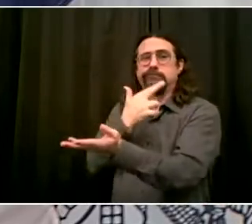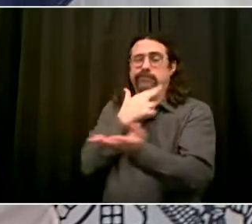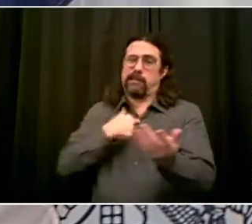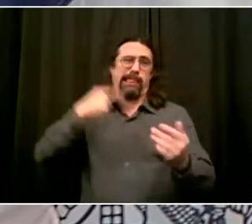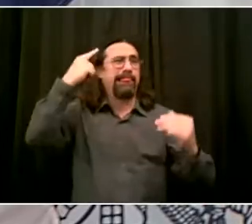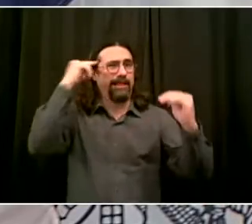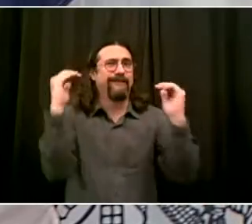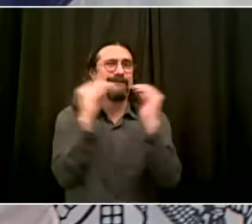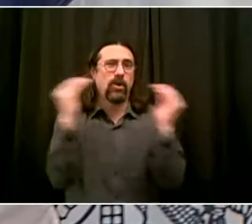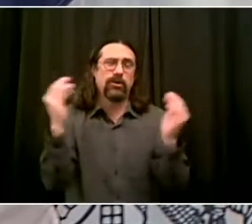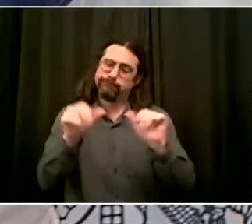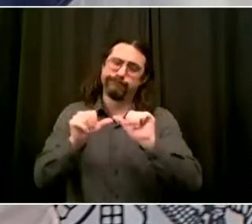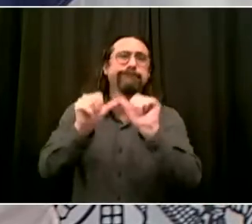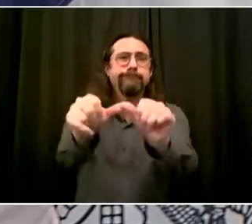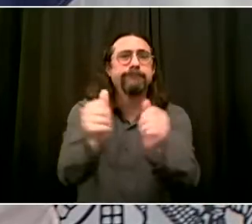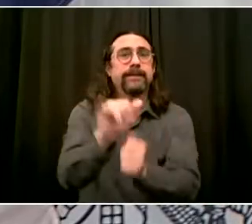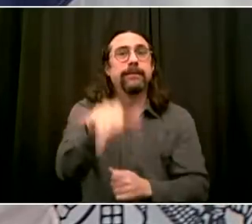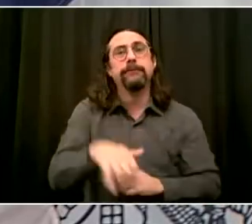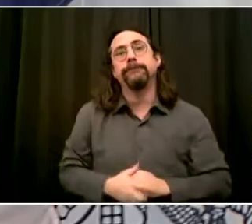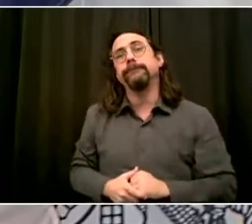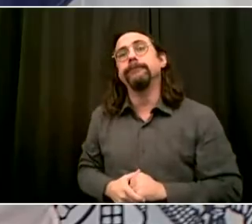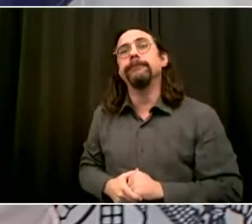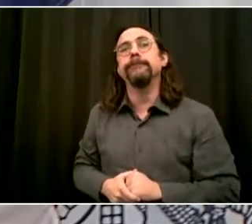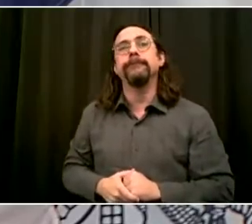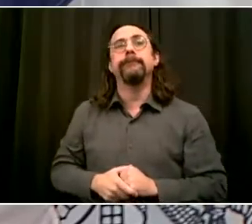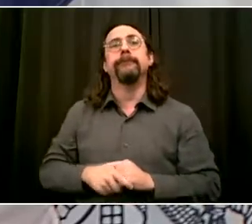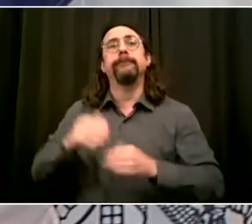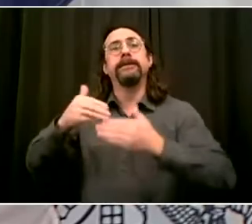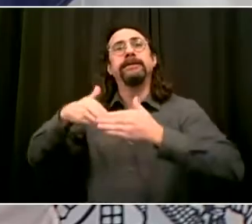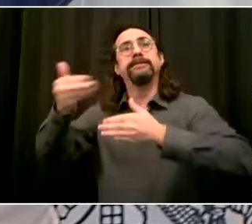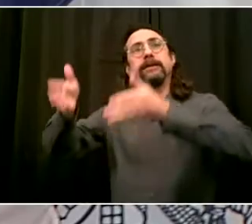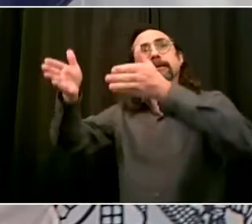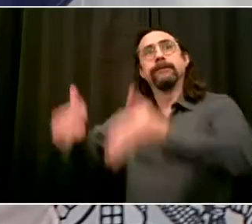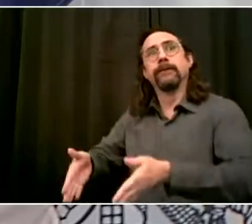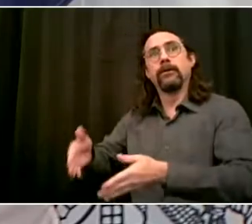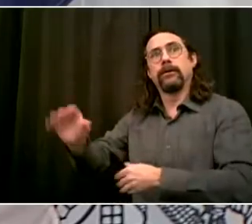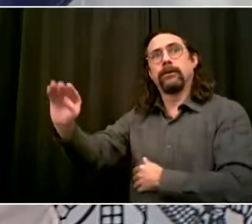GOOD MORNING, MR. MAYOR. I WANT TO WISH YOU WELL.